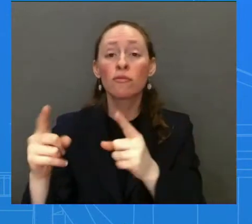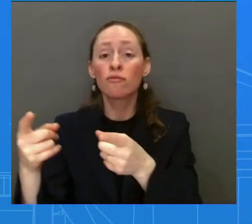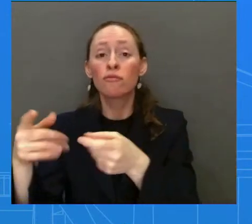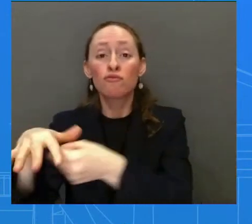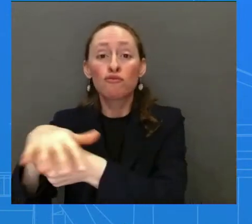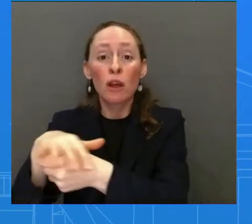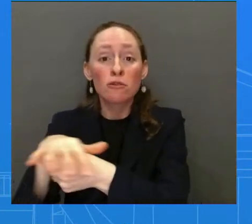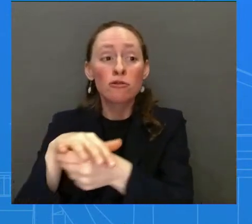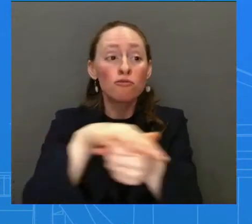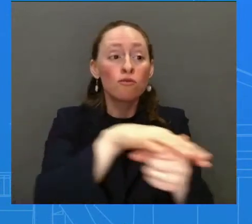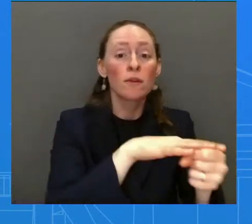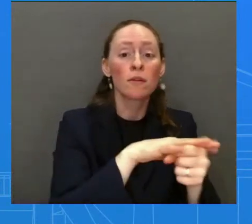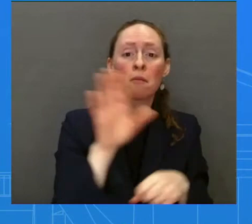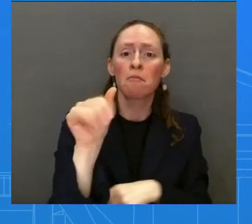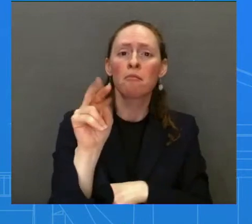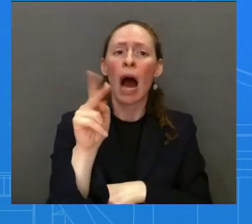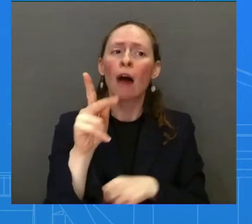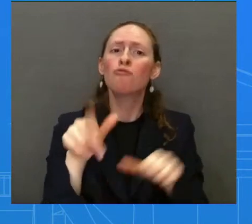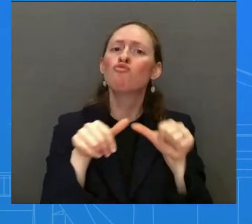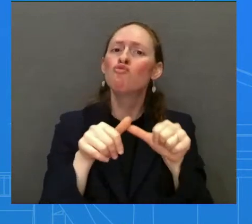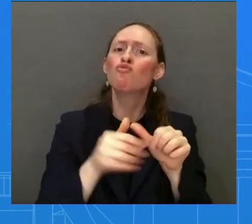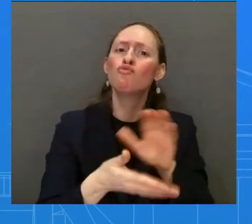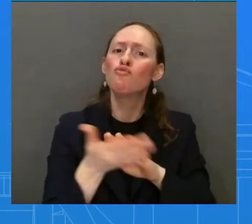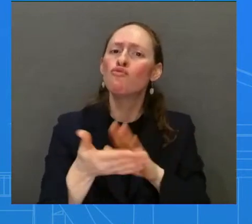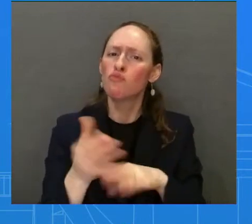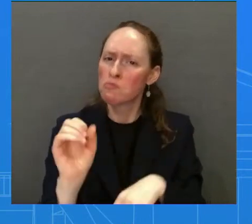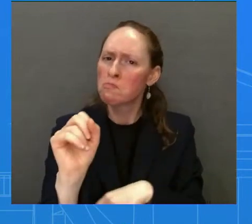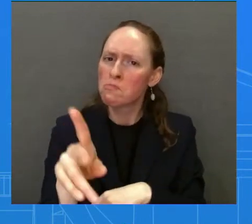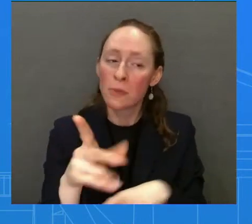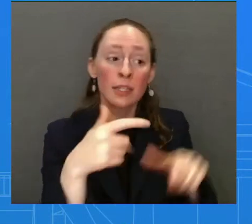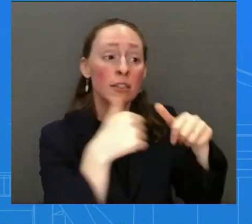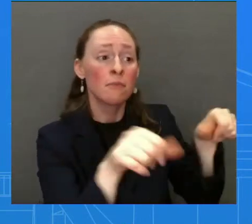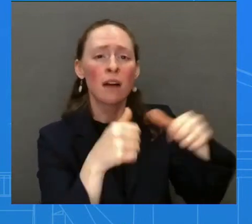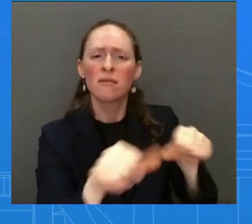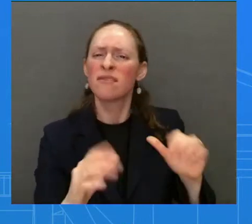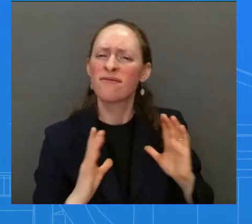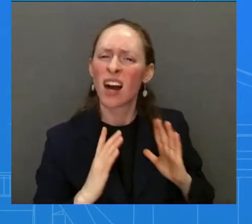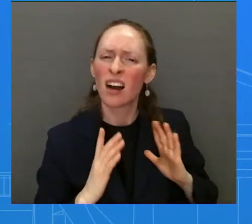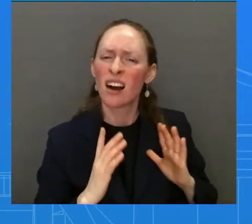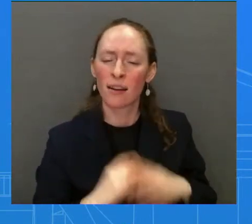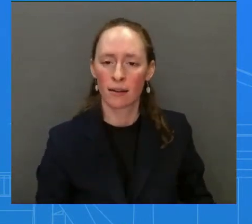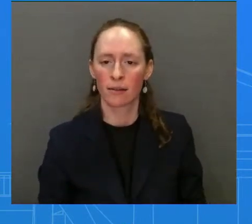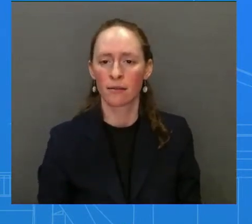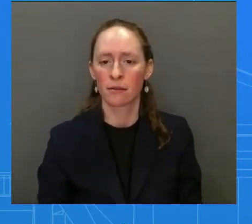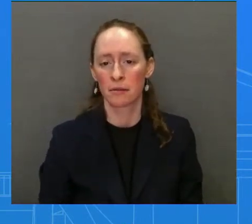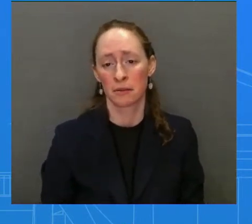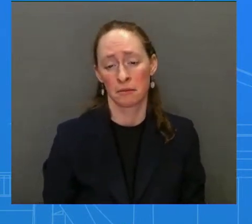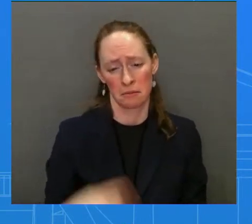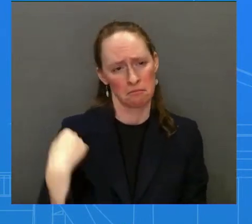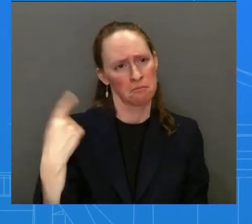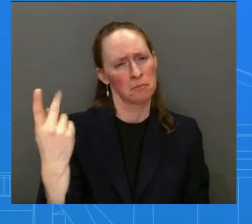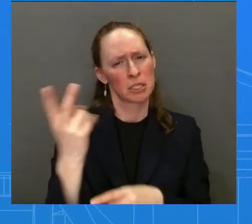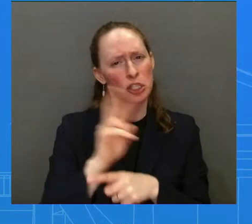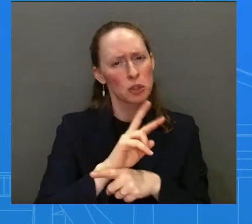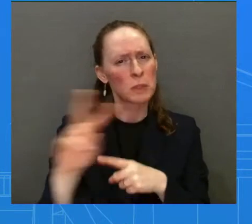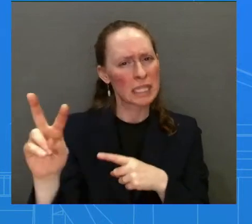So what we have done these past 14 days or so has worked. I'm not going to go beyond that. But certainly we welcome -- we welcome the news.